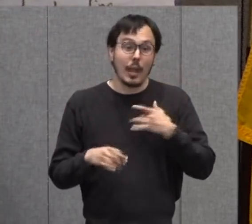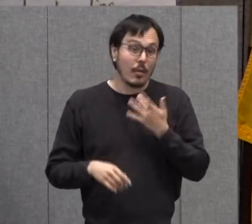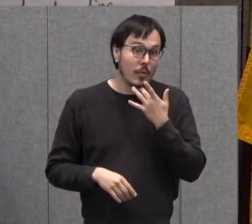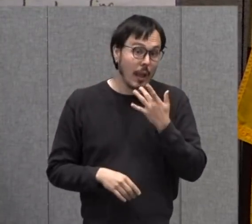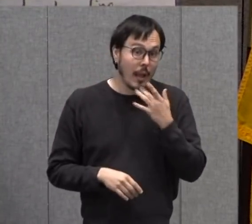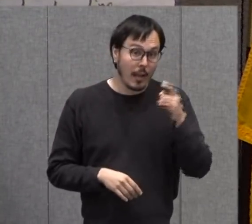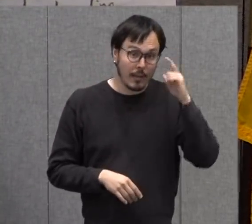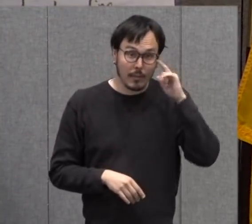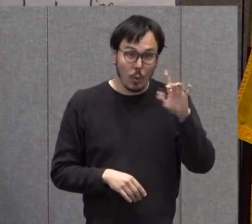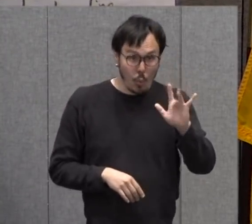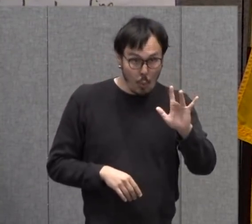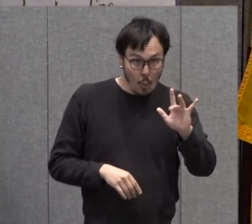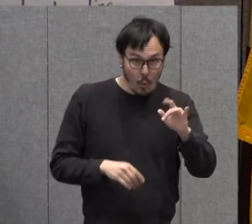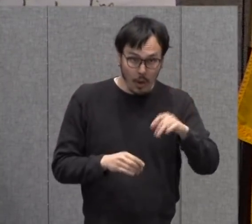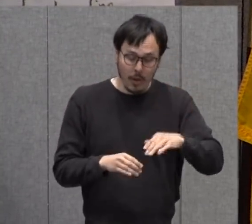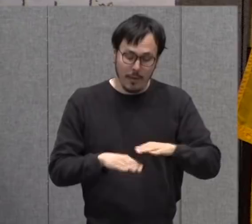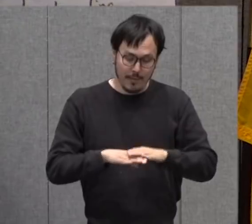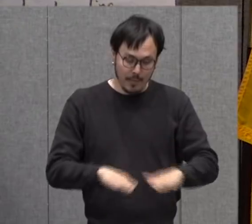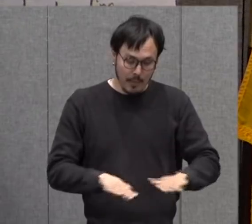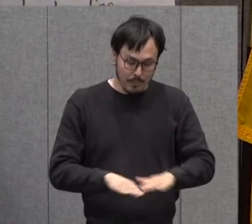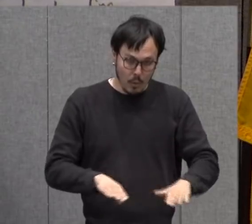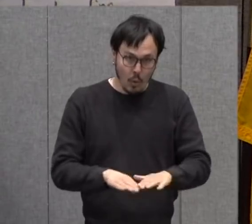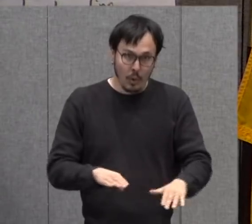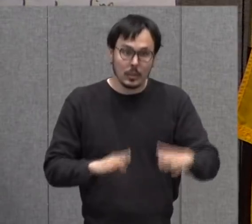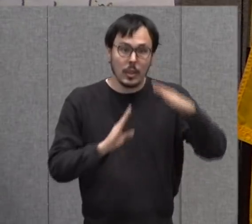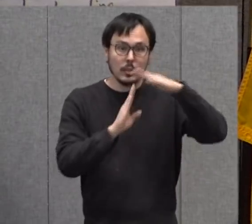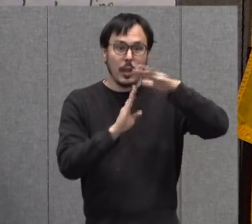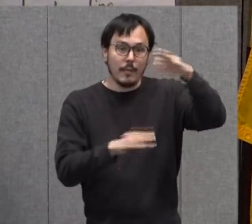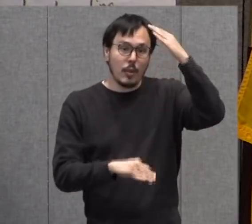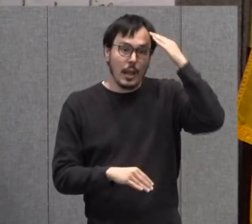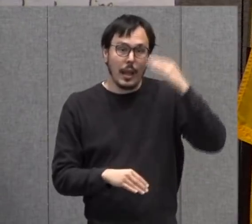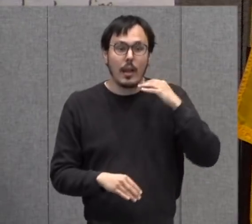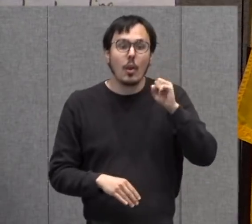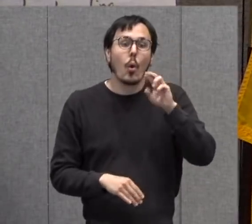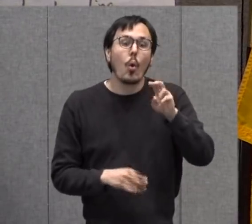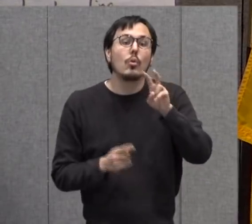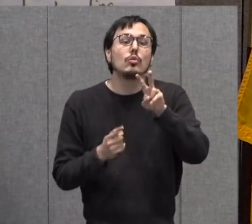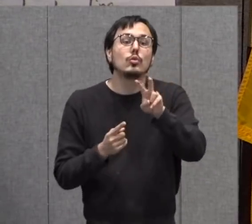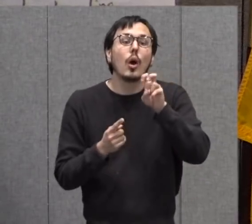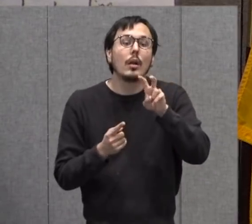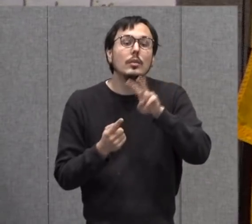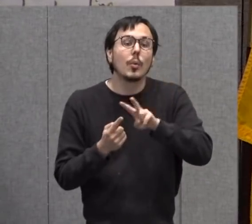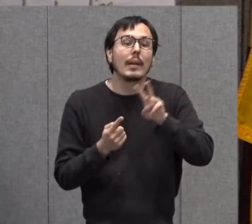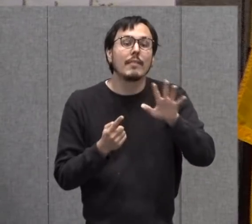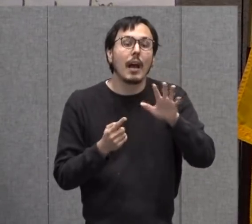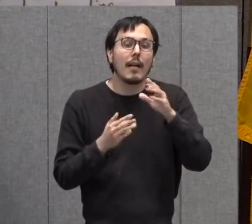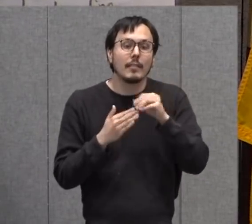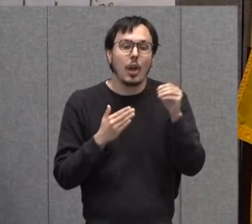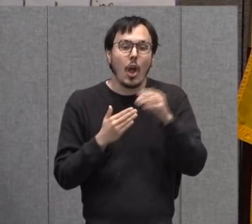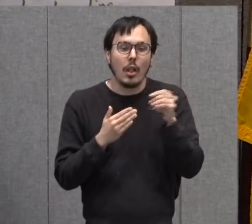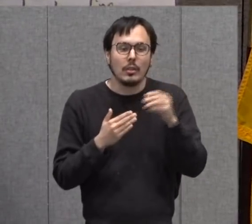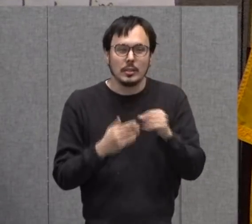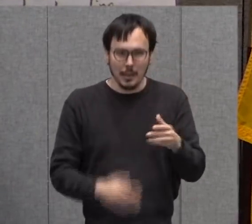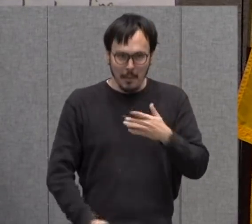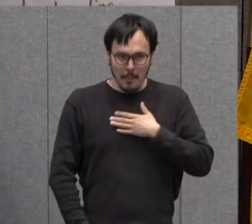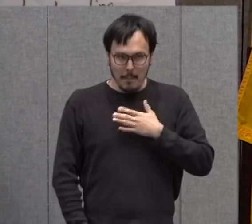from the floor to the top of your head or $225? Well, I thought right off the bat,